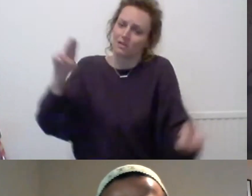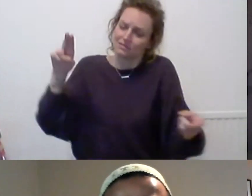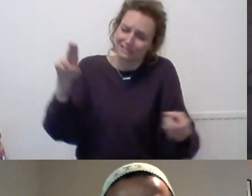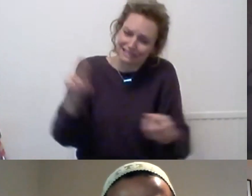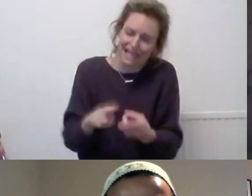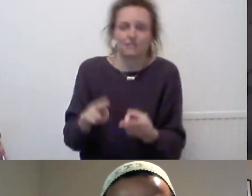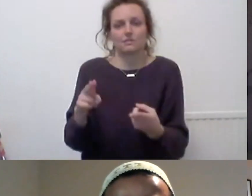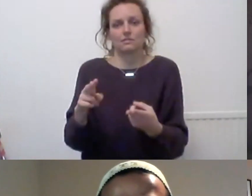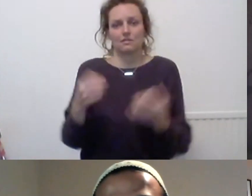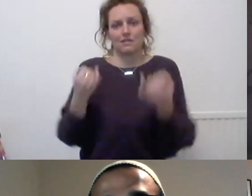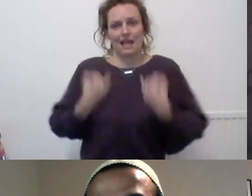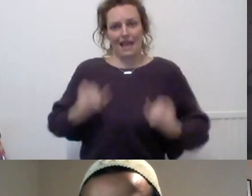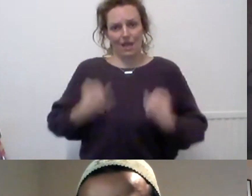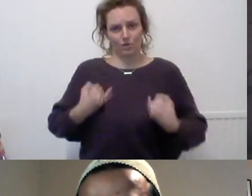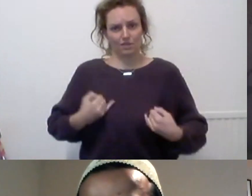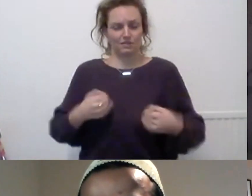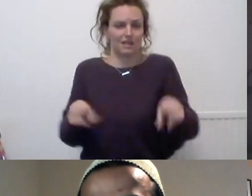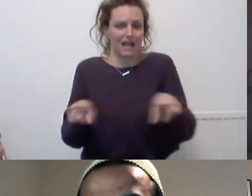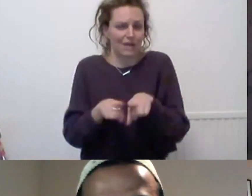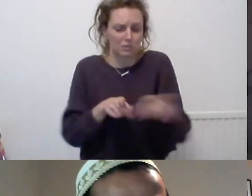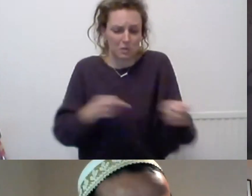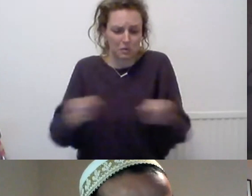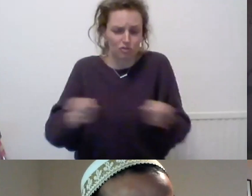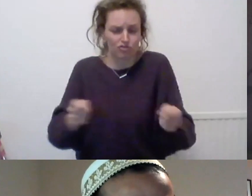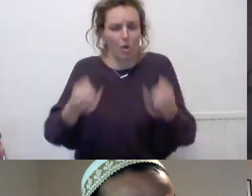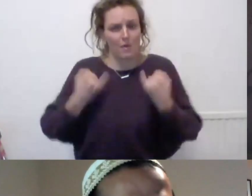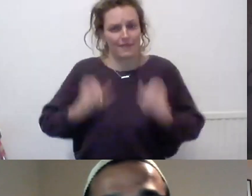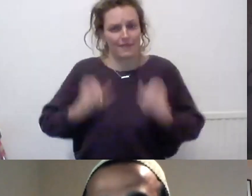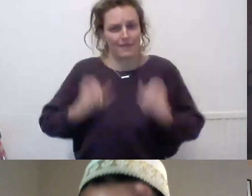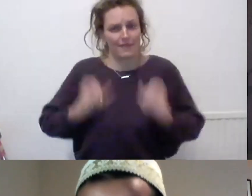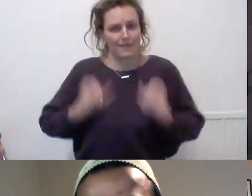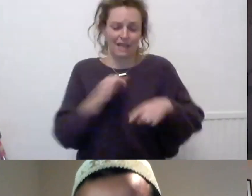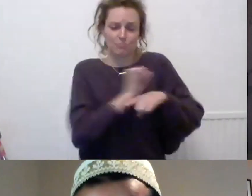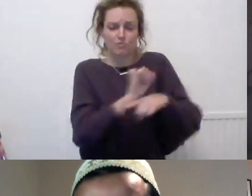that I think we hopefully our general population will be better for it. But we also need to